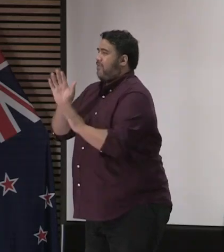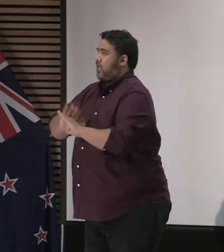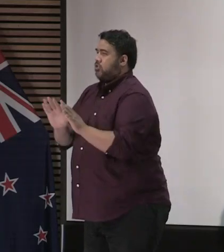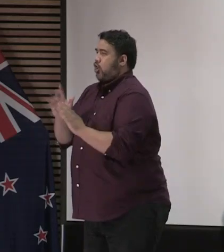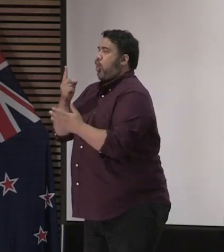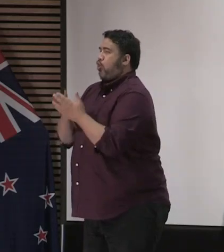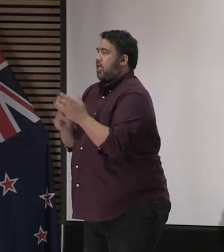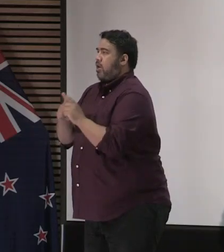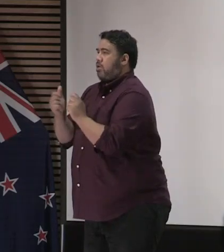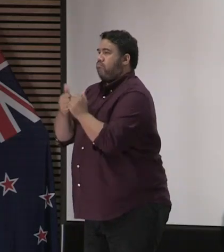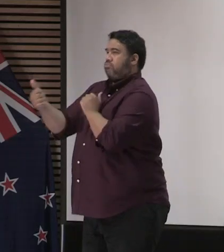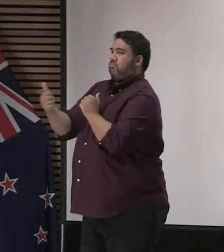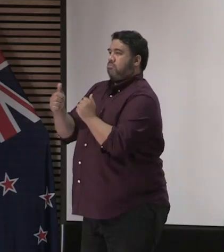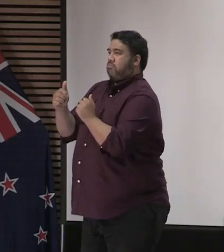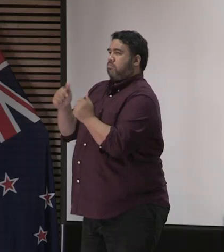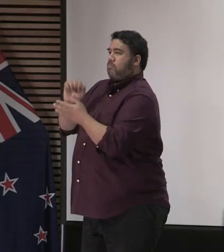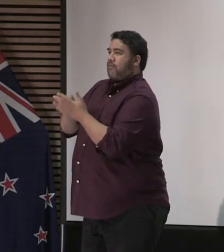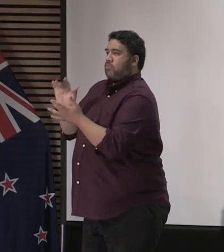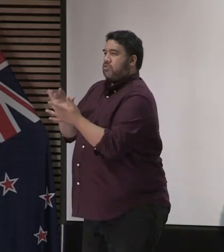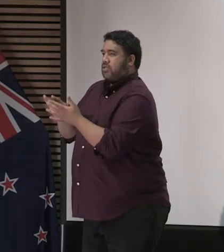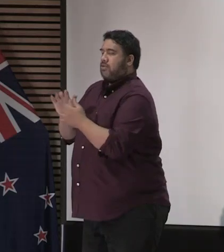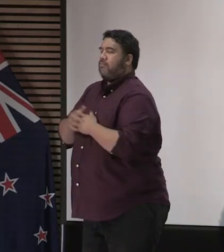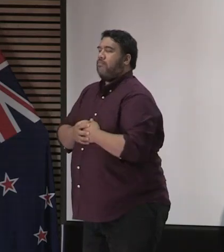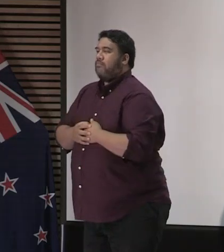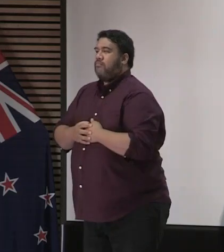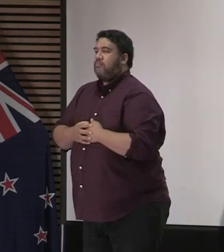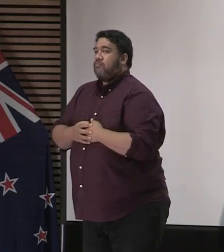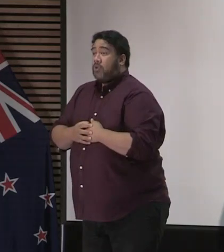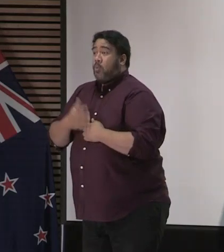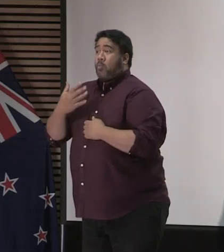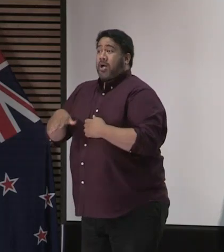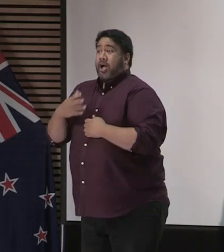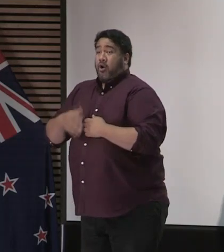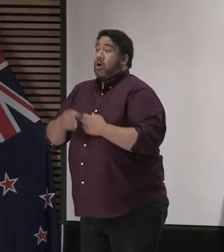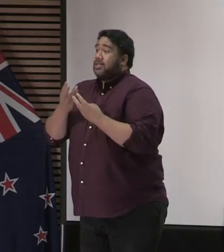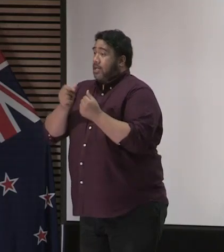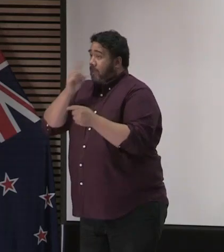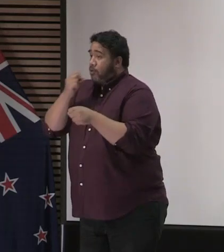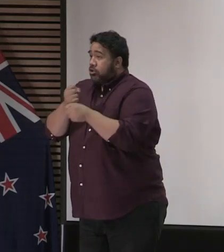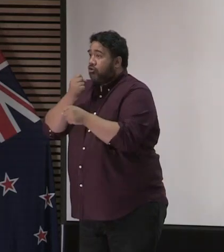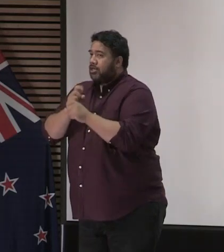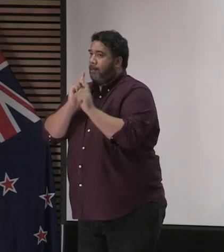manufacturing and contactless retail starting back up. Importantly, major